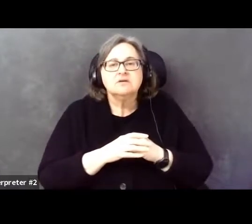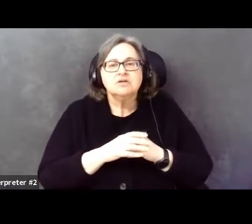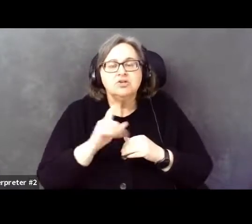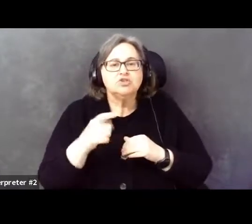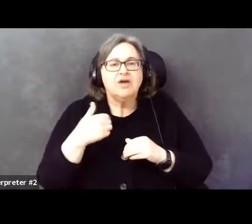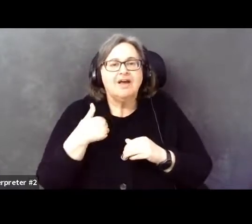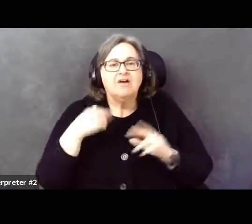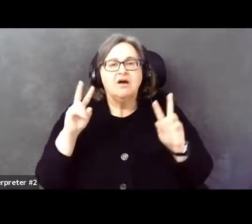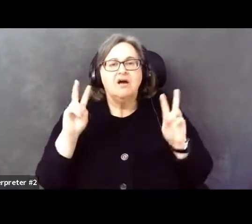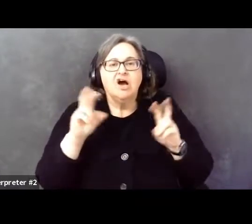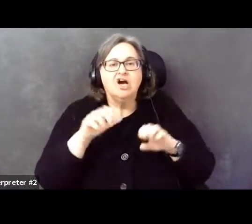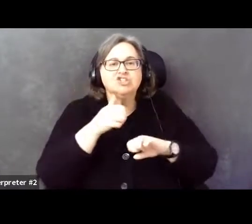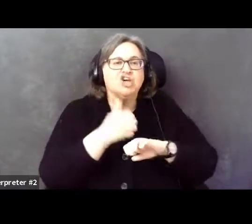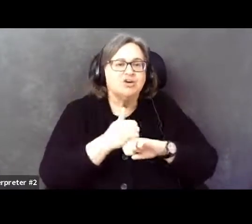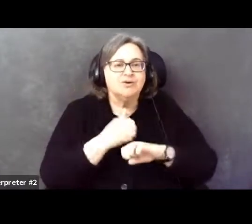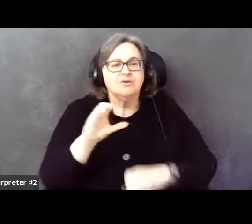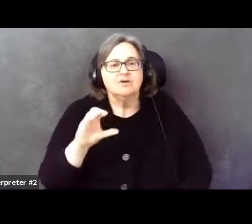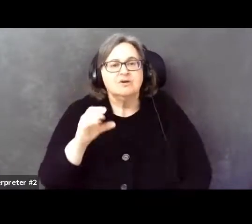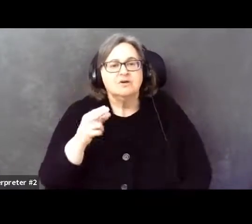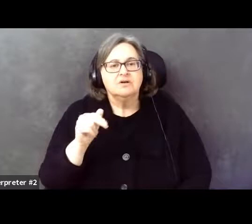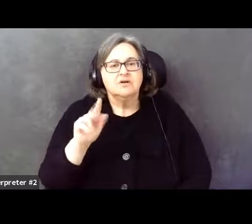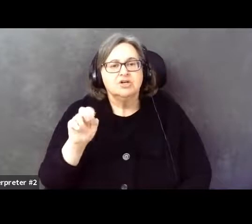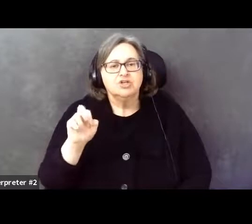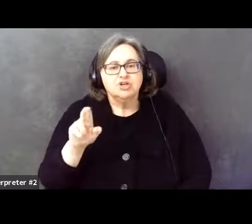kind of process. When you create work and